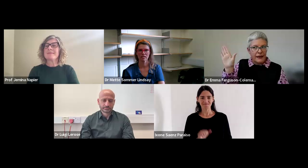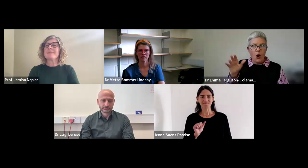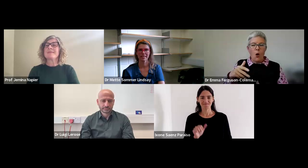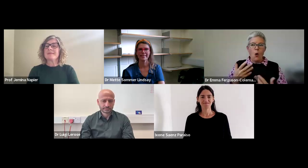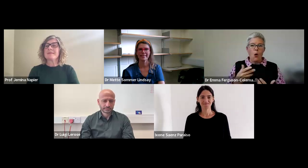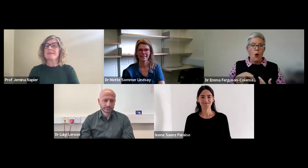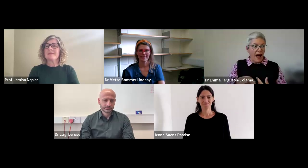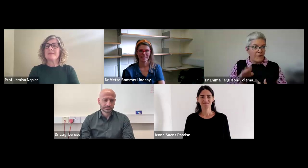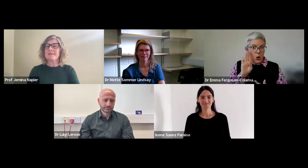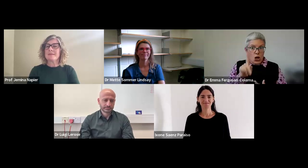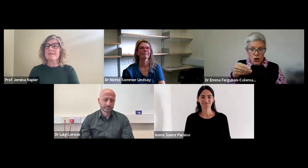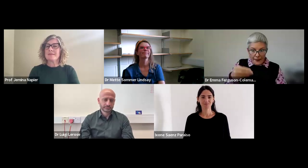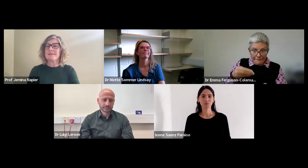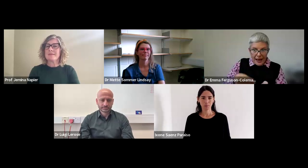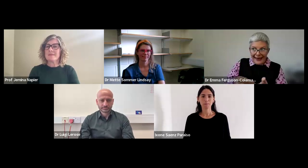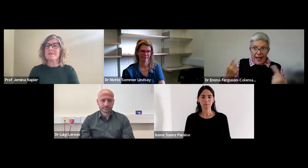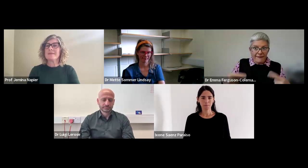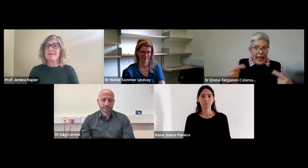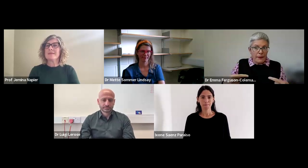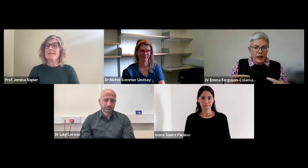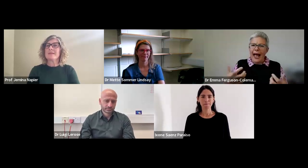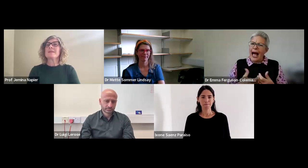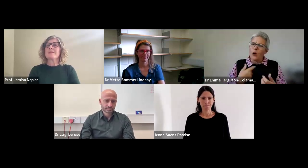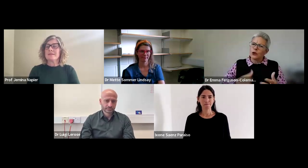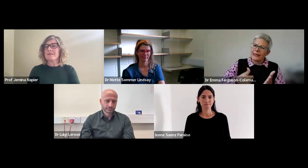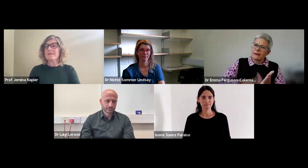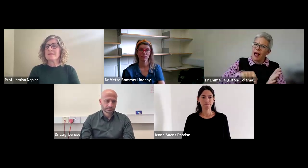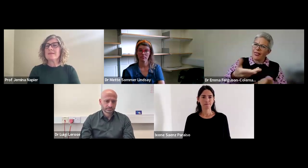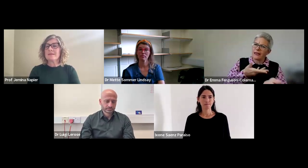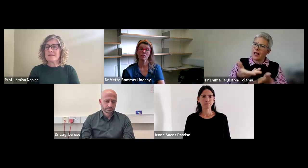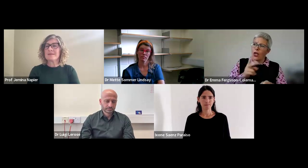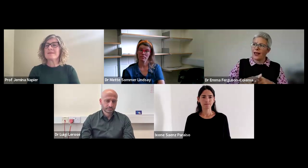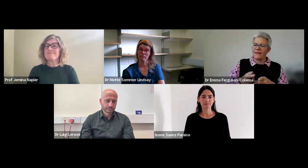"oh did you know that this particular person is leaving?" or "have you heard that this funding is